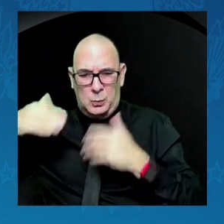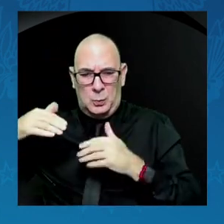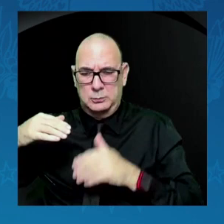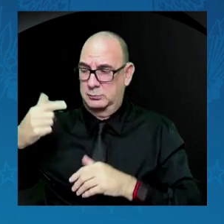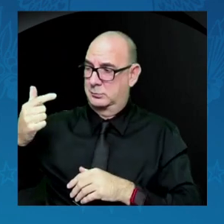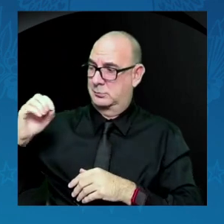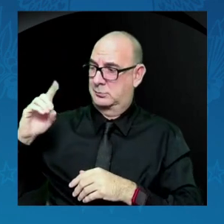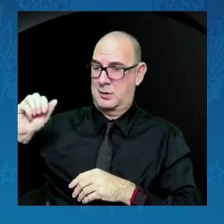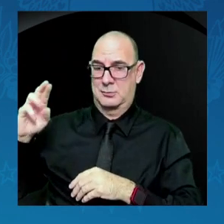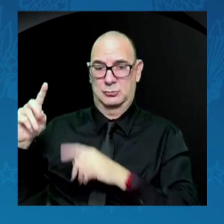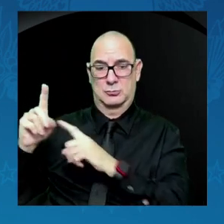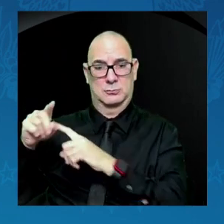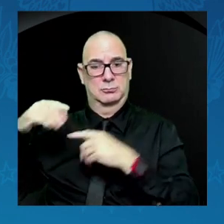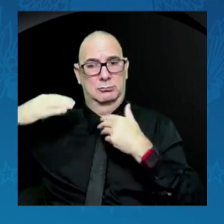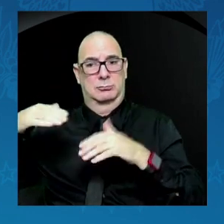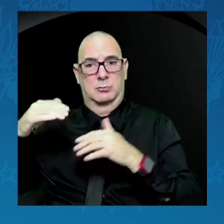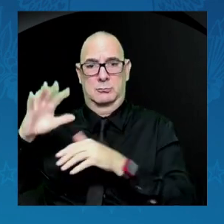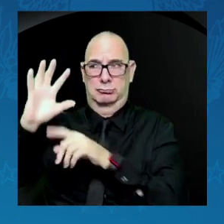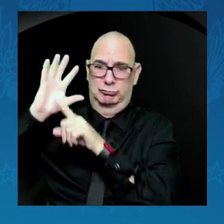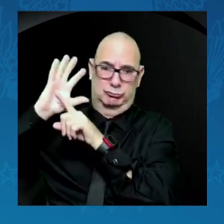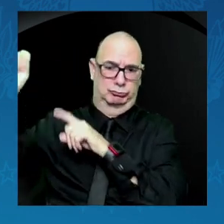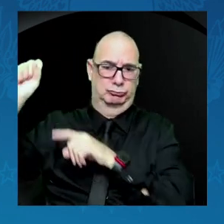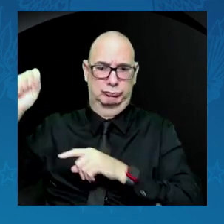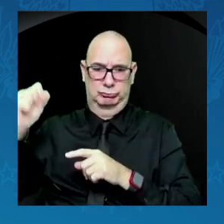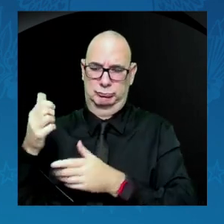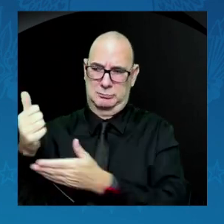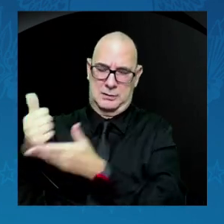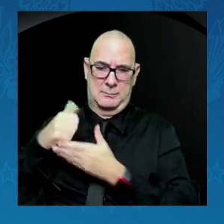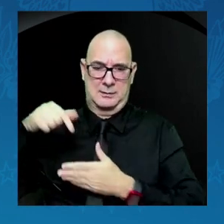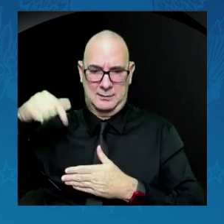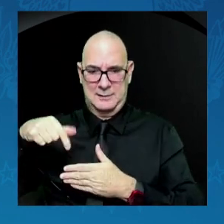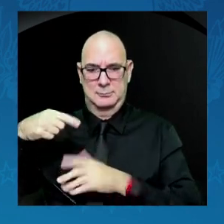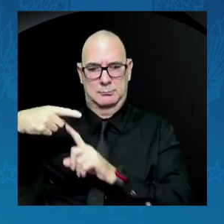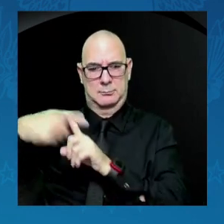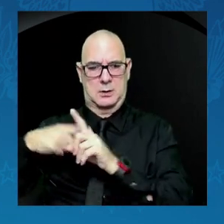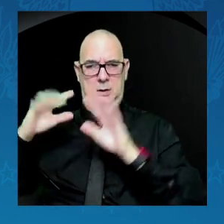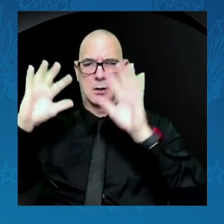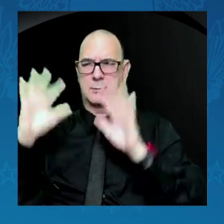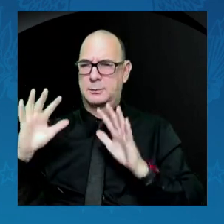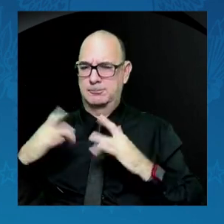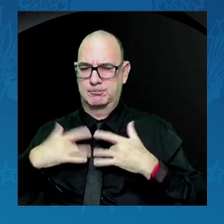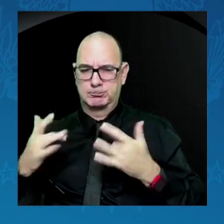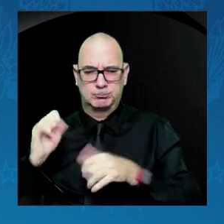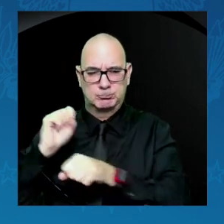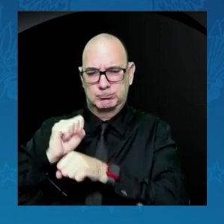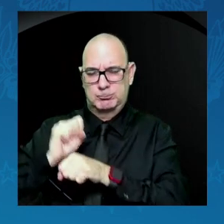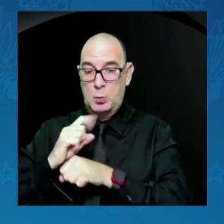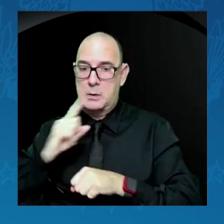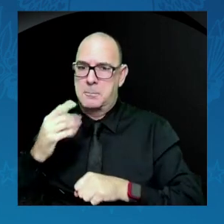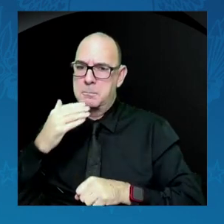This is the greatest assembly of Earth scientists in the world, and I want to thank you for your expertise and work.